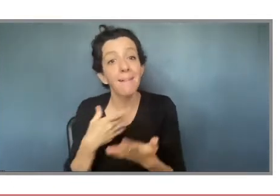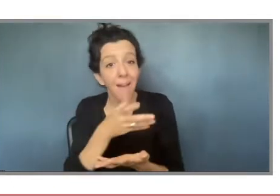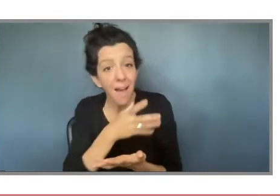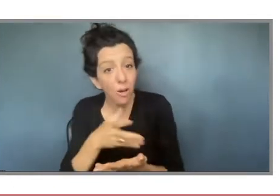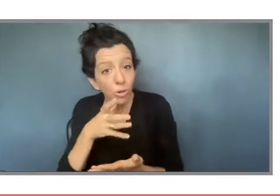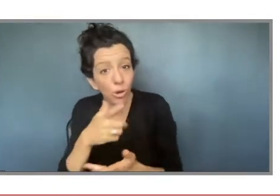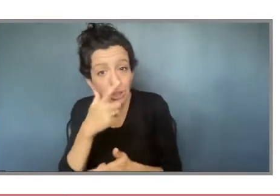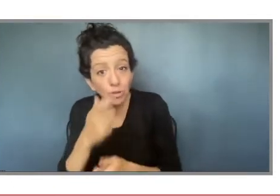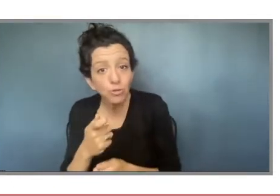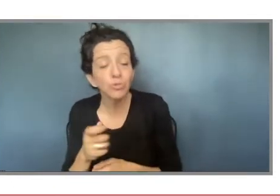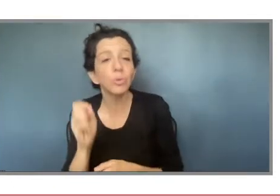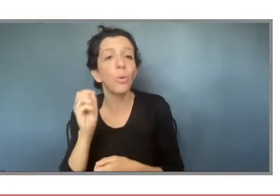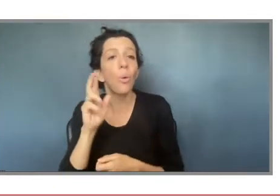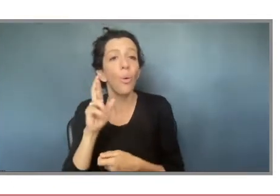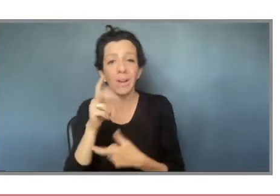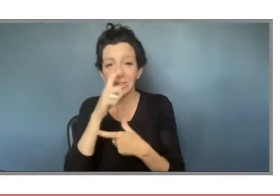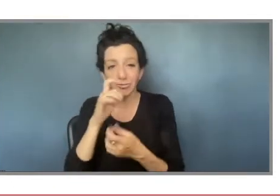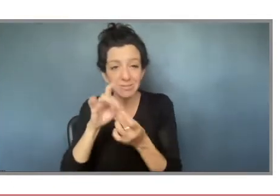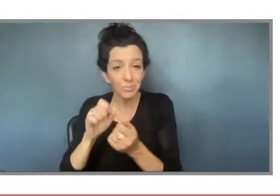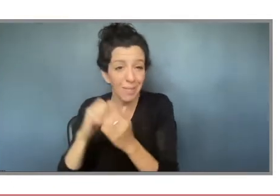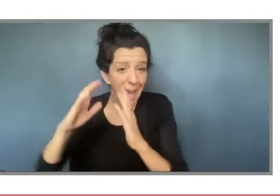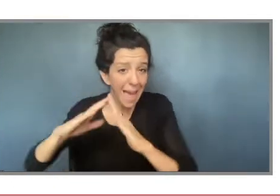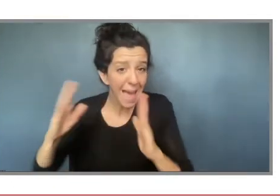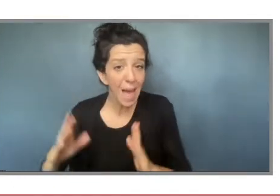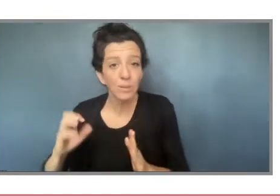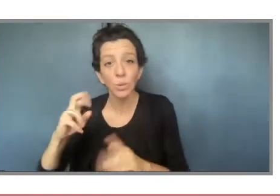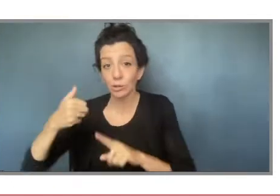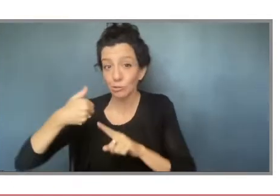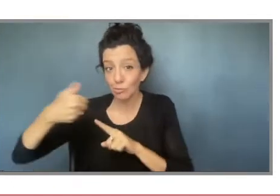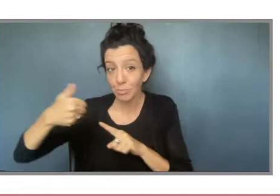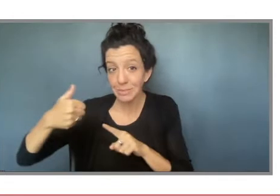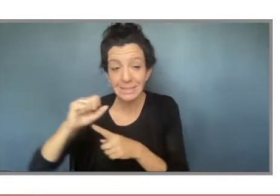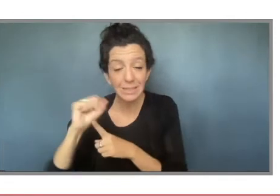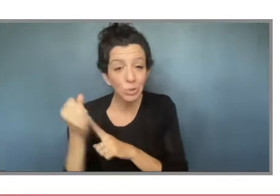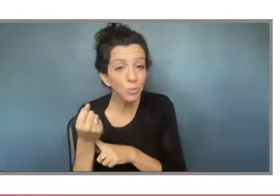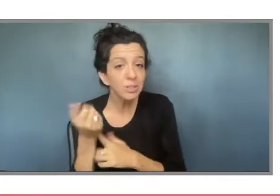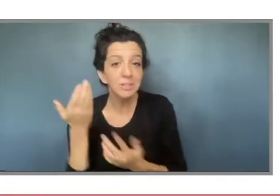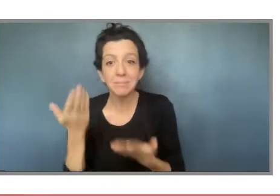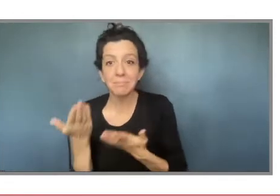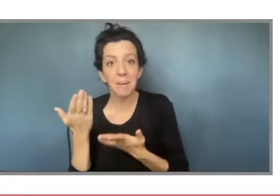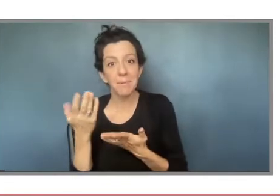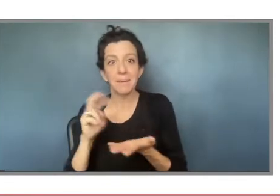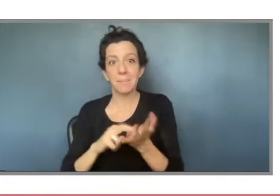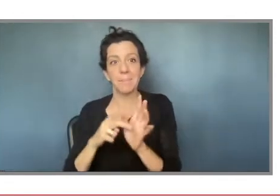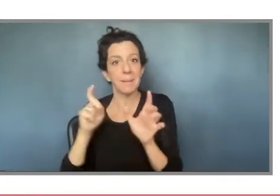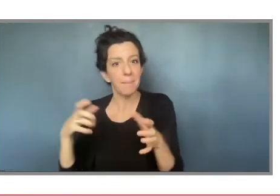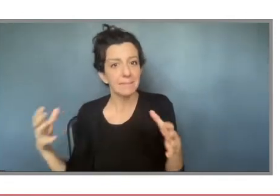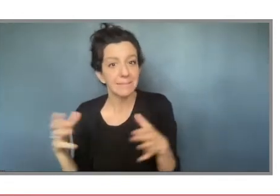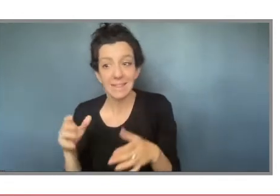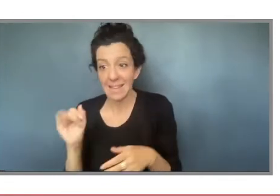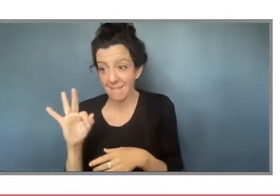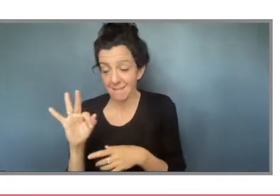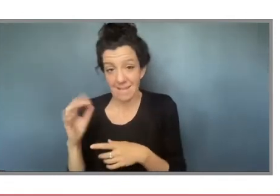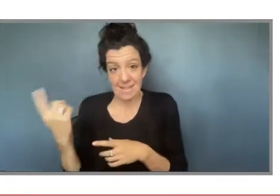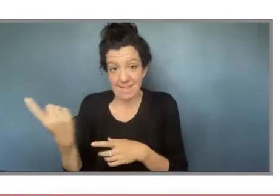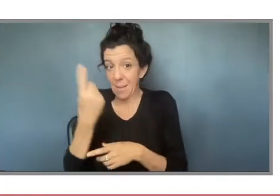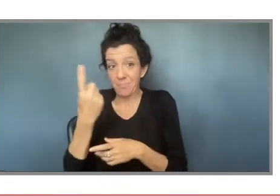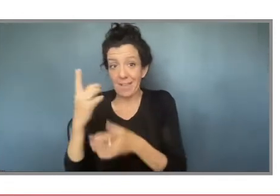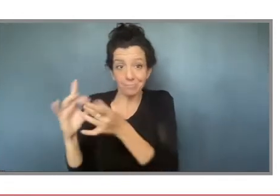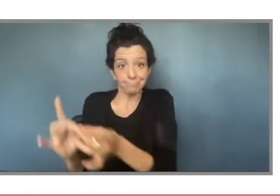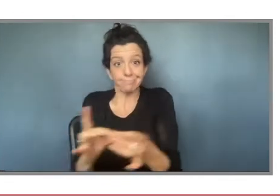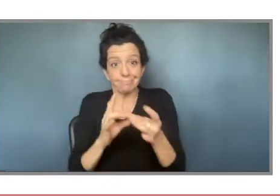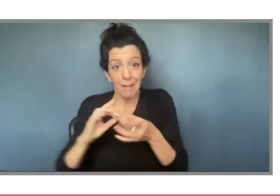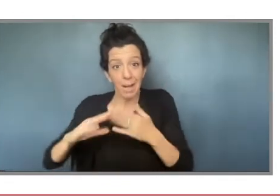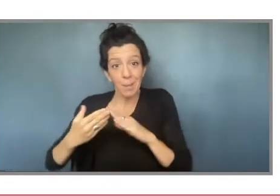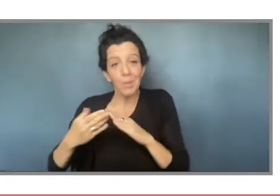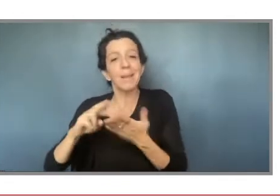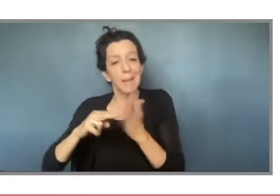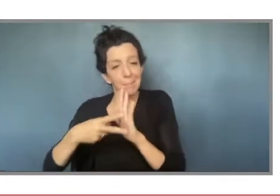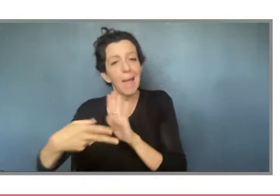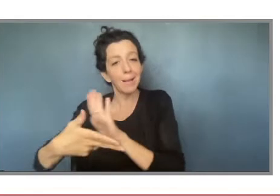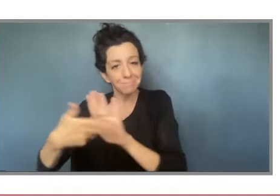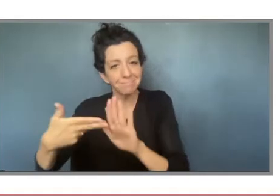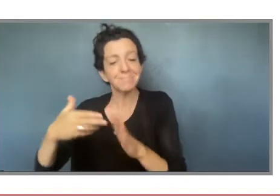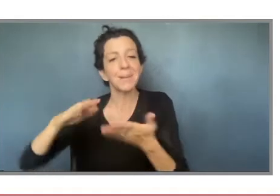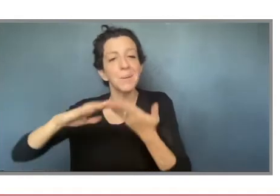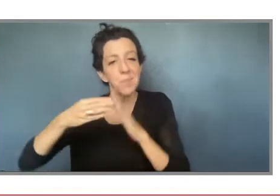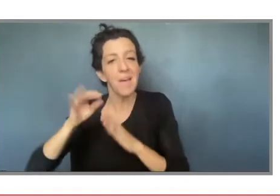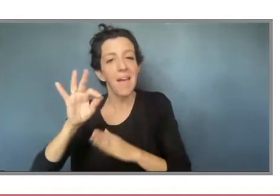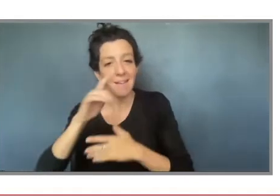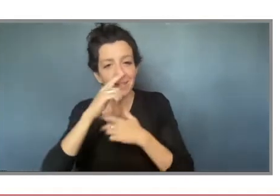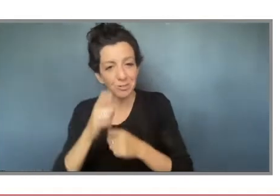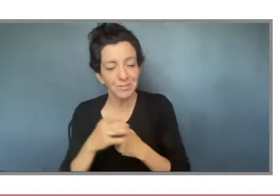Studio: An agricultural interest an interest in housing or some transportation issue could be if it unites a Community then